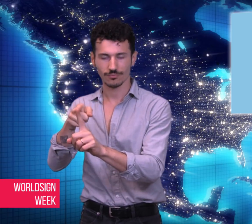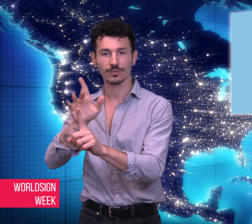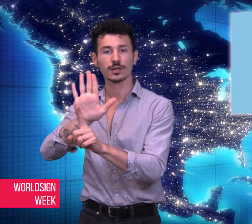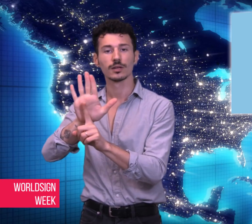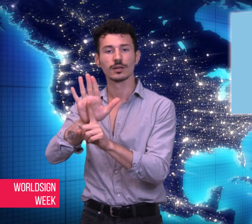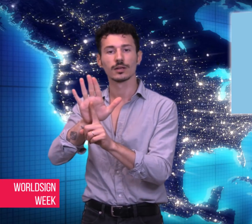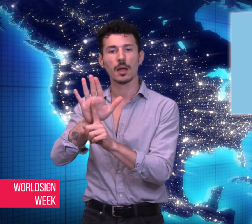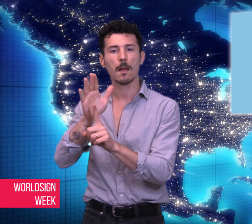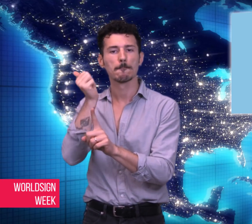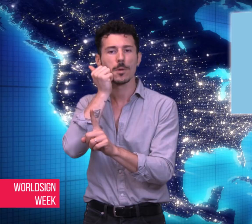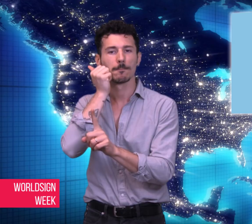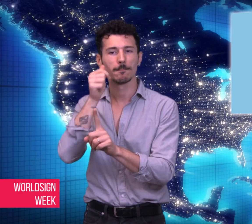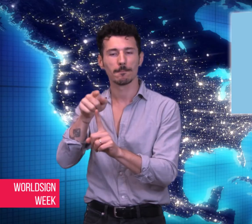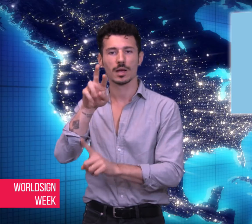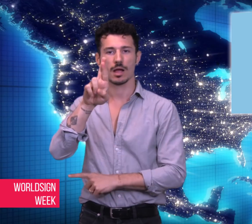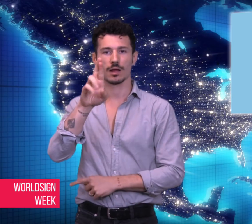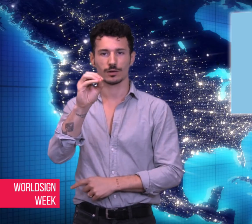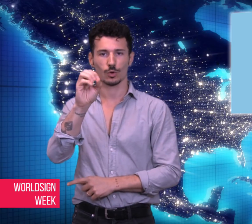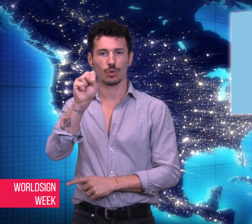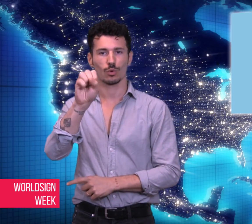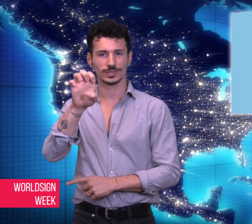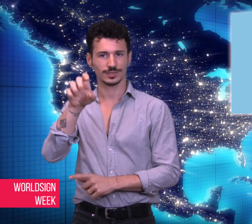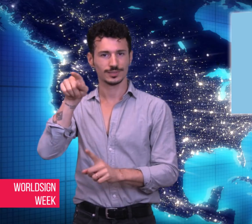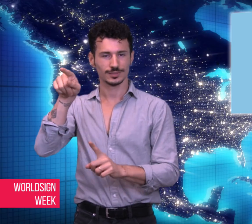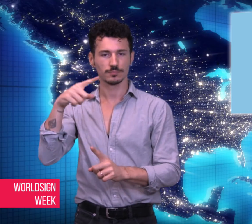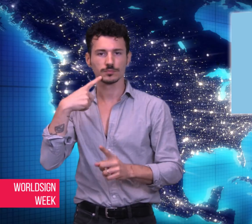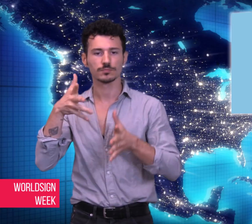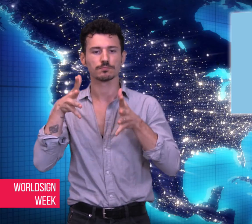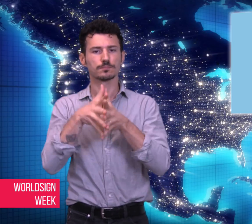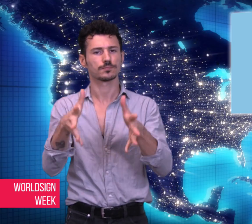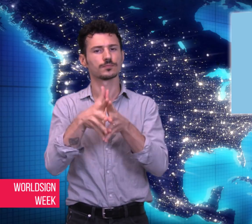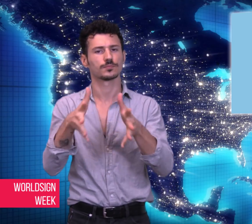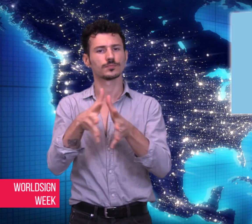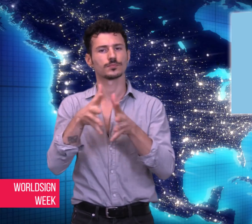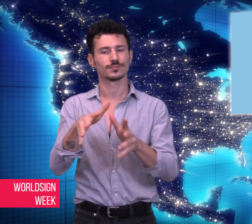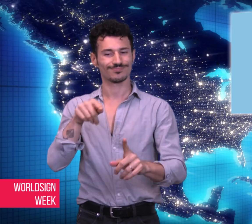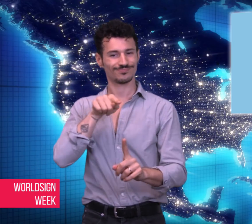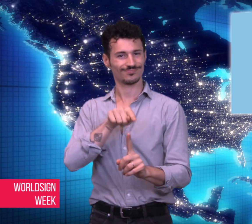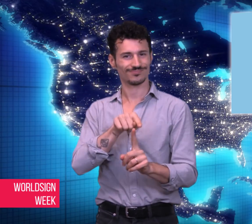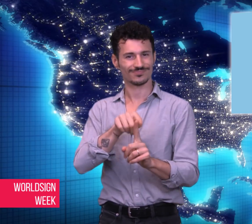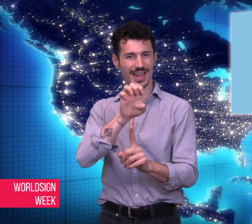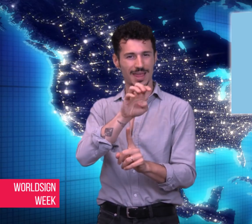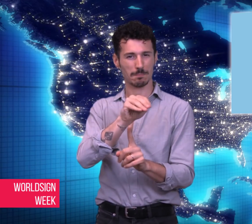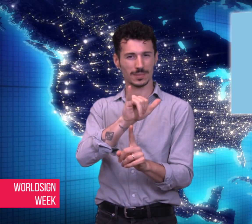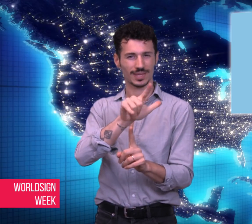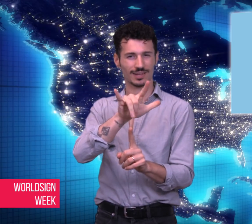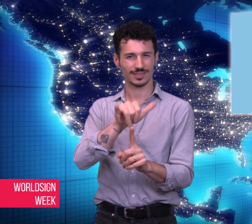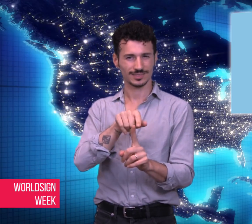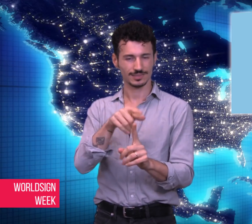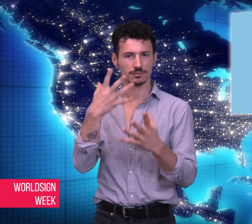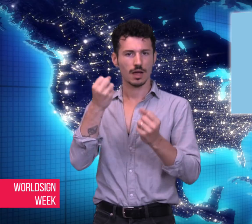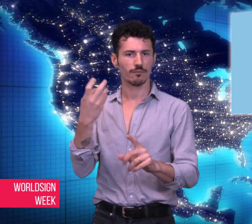when she was one year old, tests show she is about two years behind her